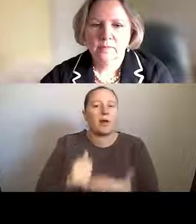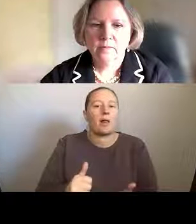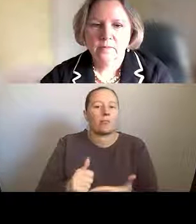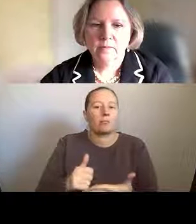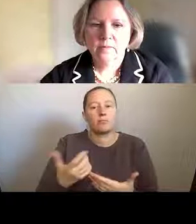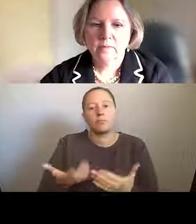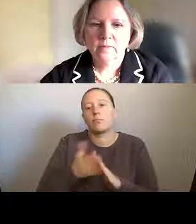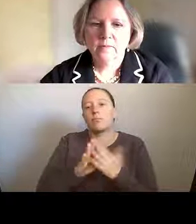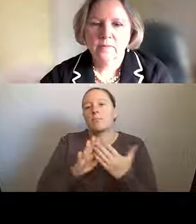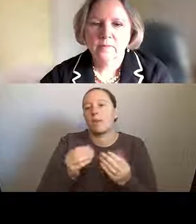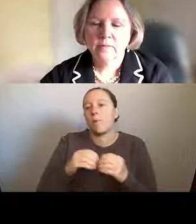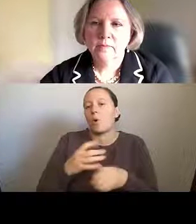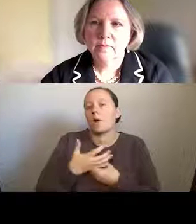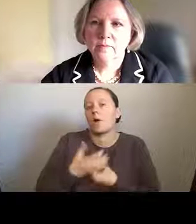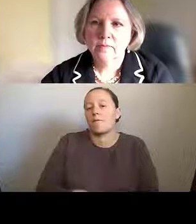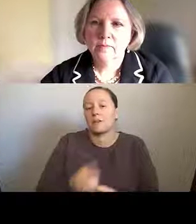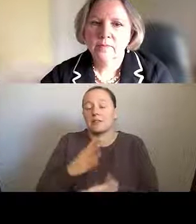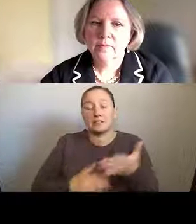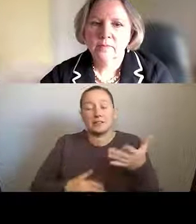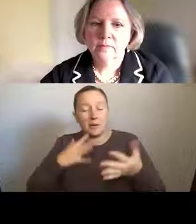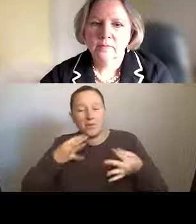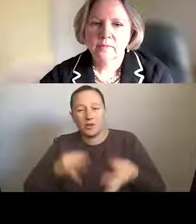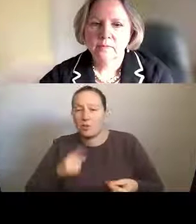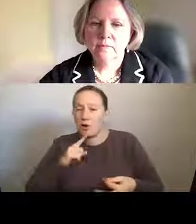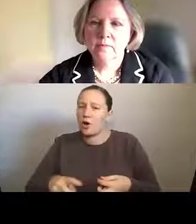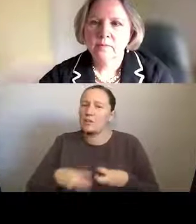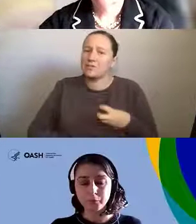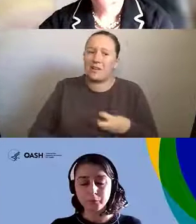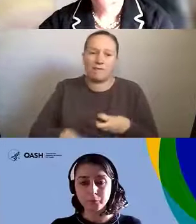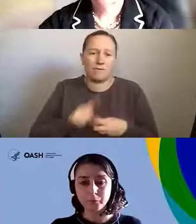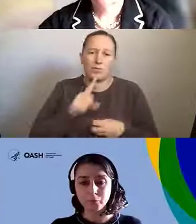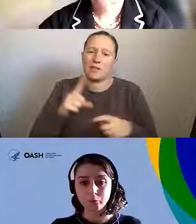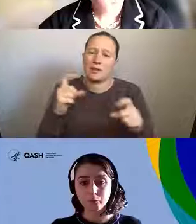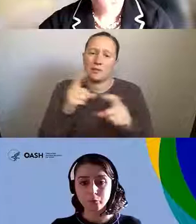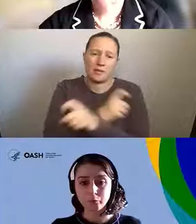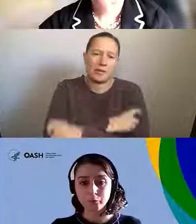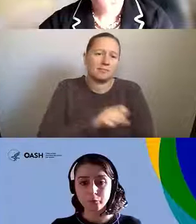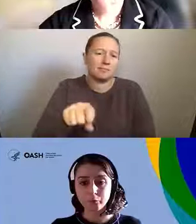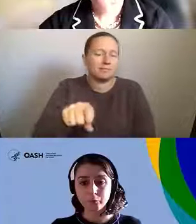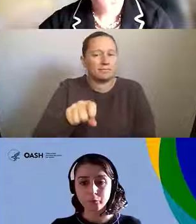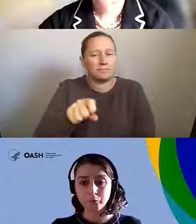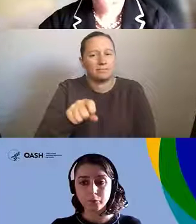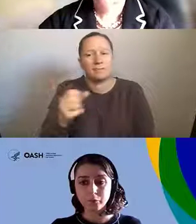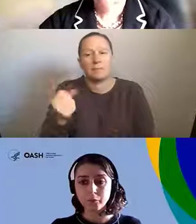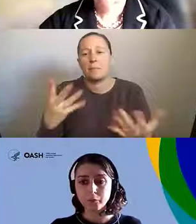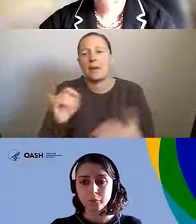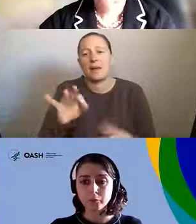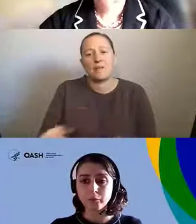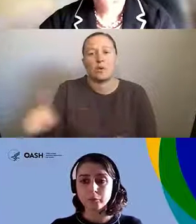And further, determinations are difficult and complex. So yeah, you may have heard if you call